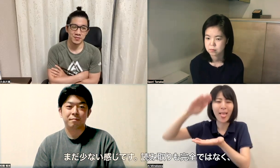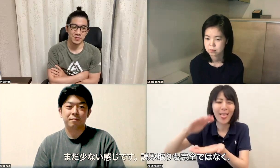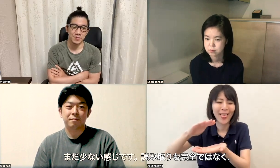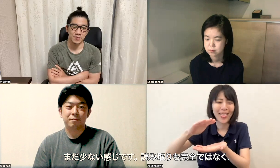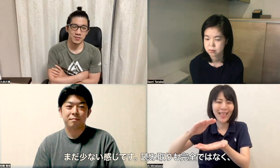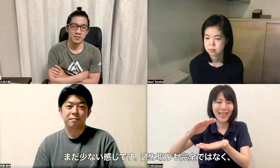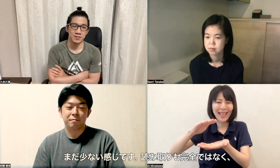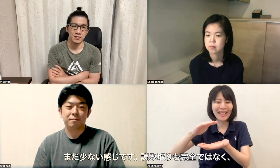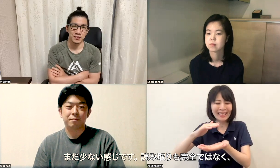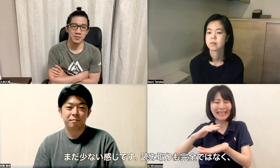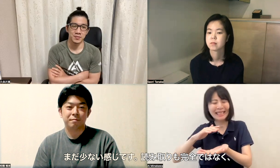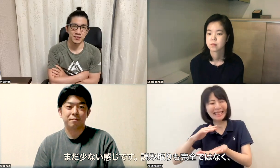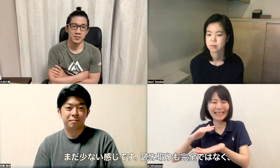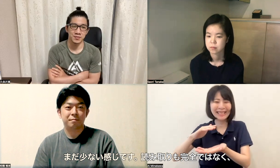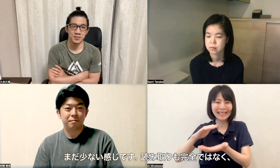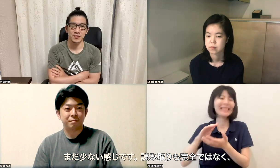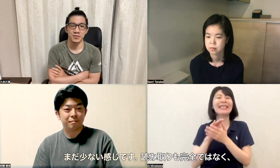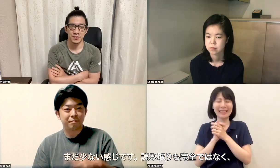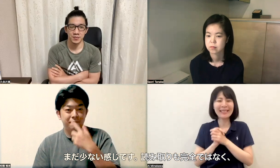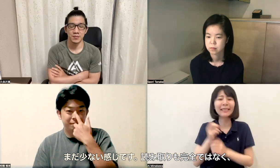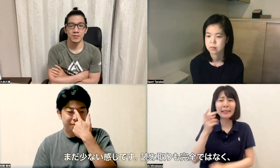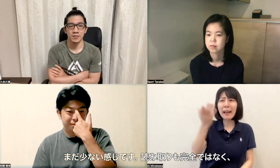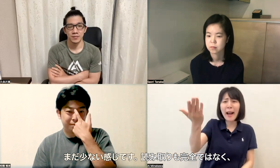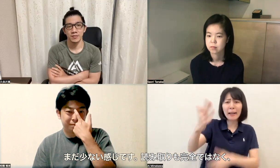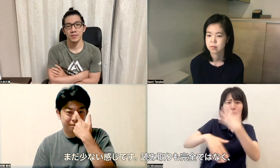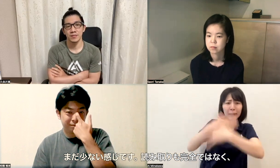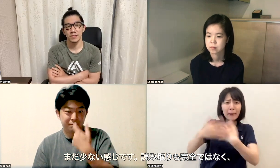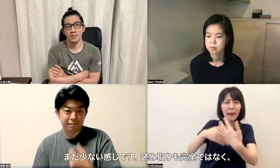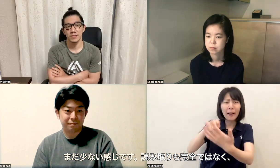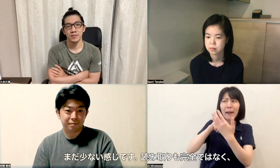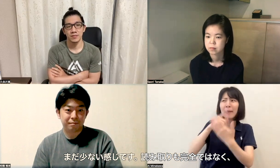Understanding what people express is still not yet perfect,